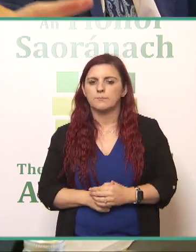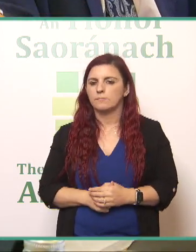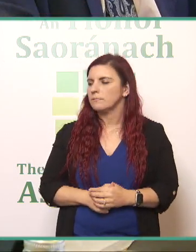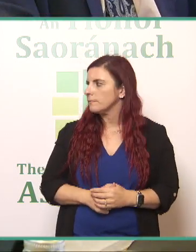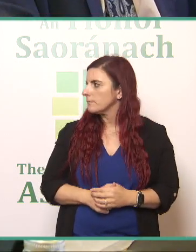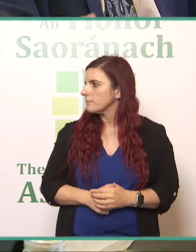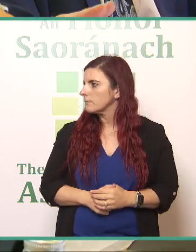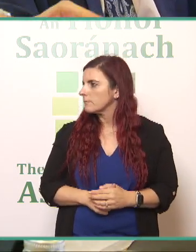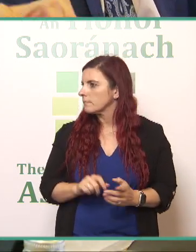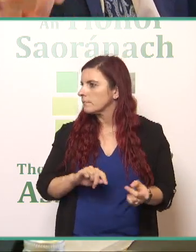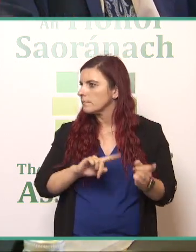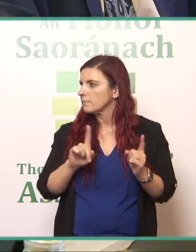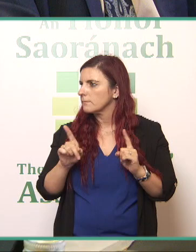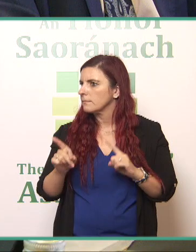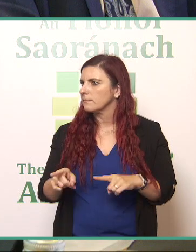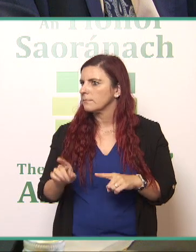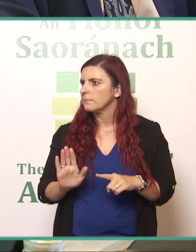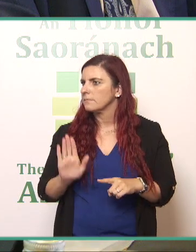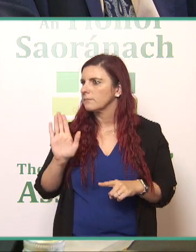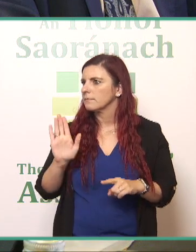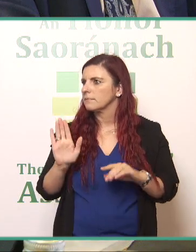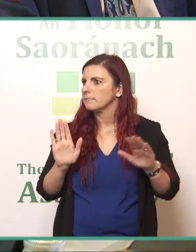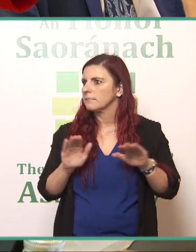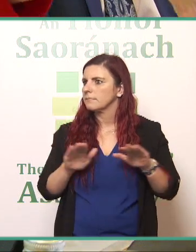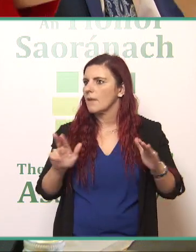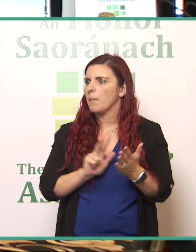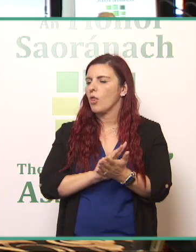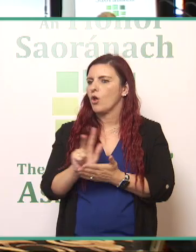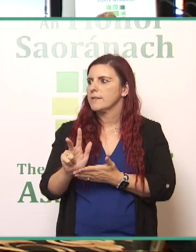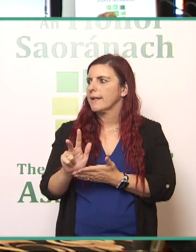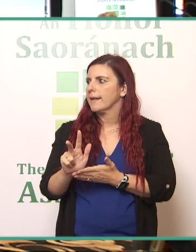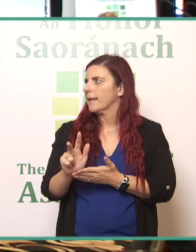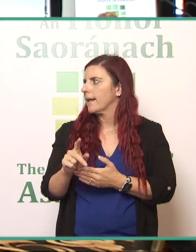so back to the hands and go to table 13 and then I'm going to take a table three because